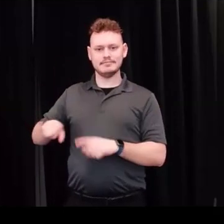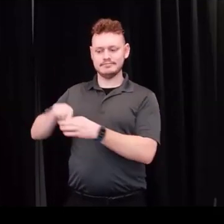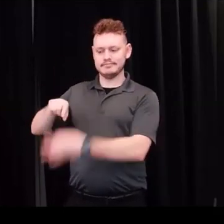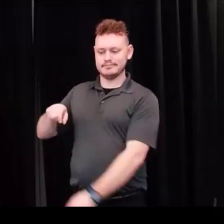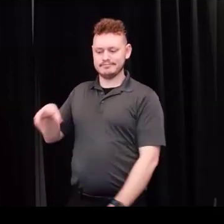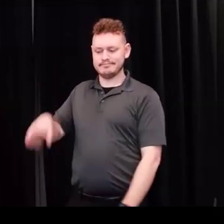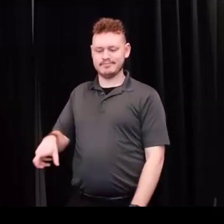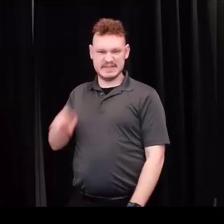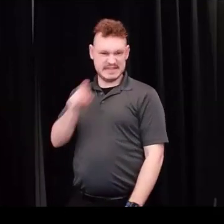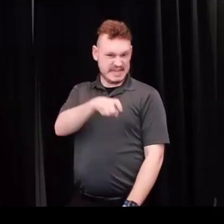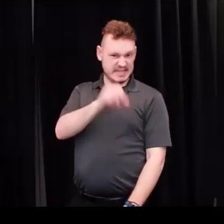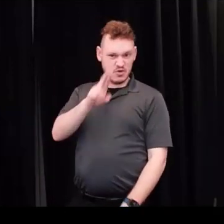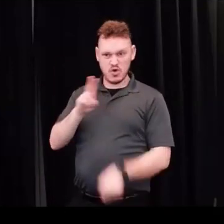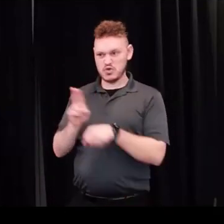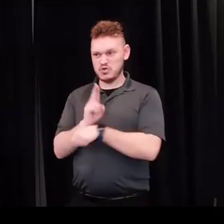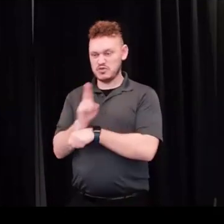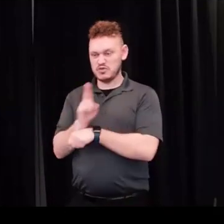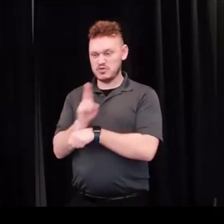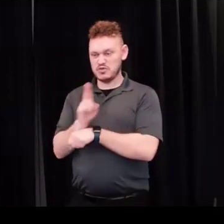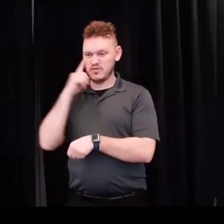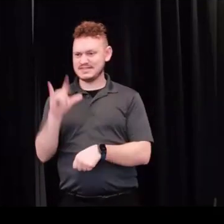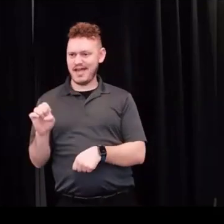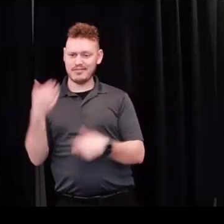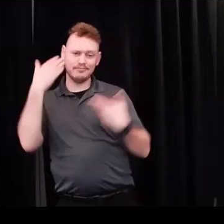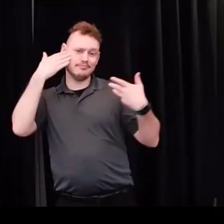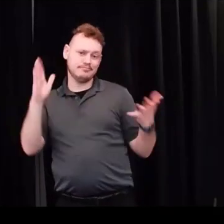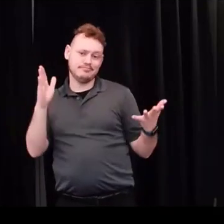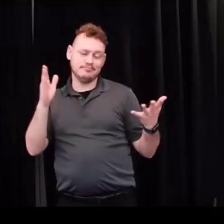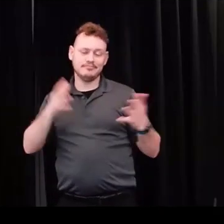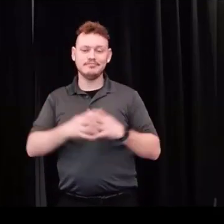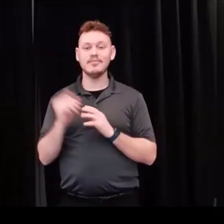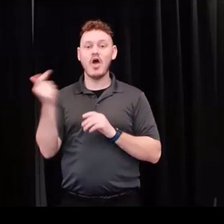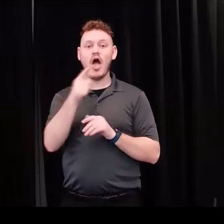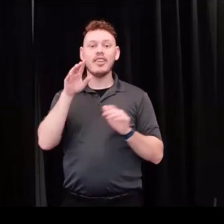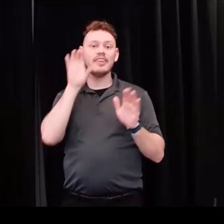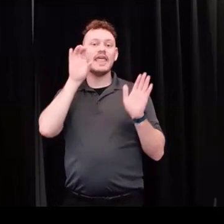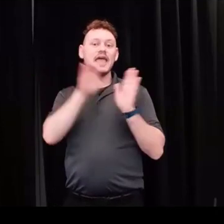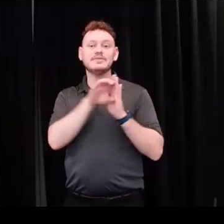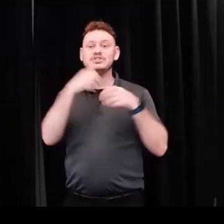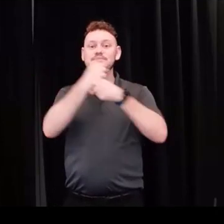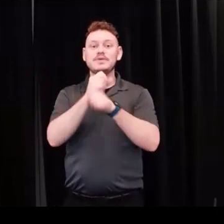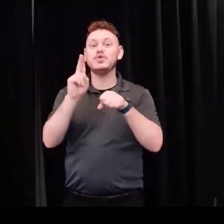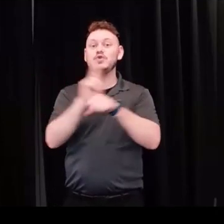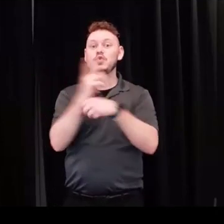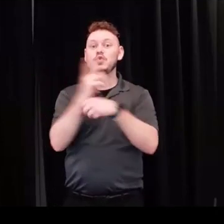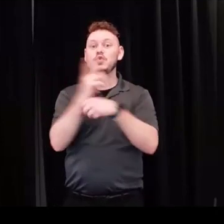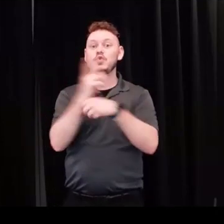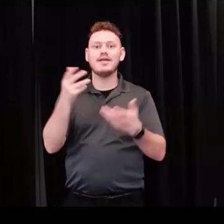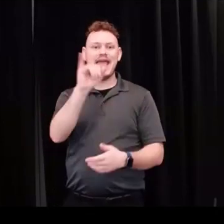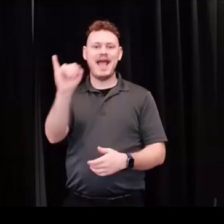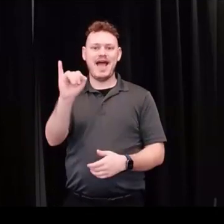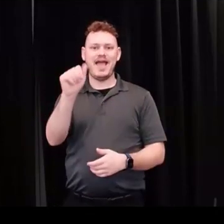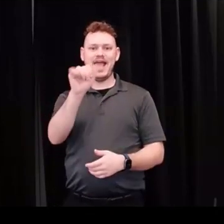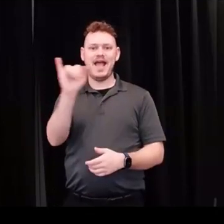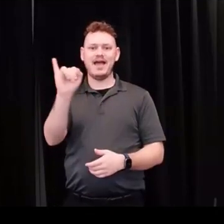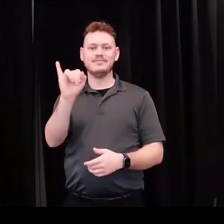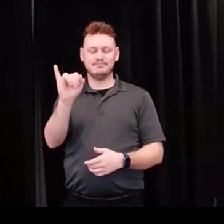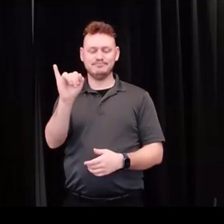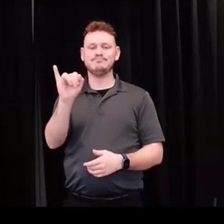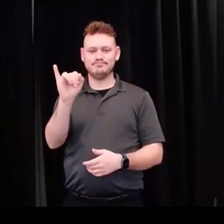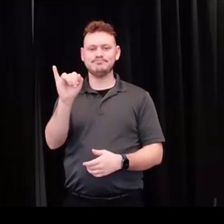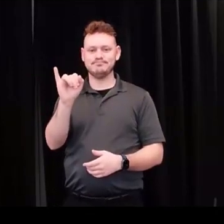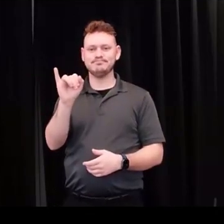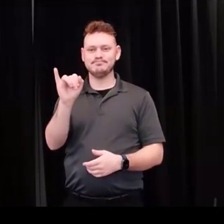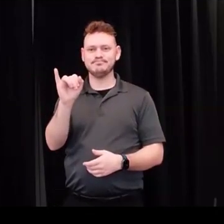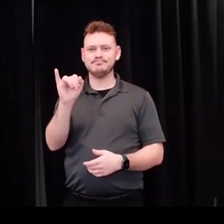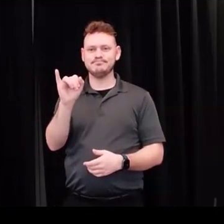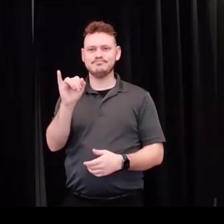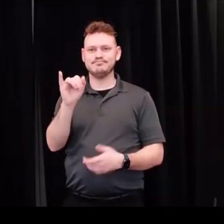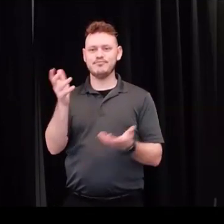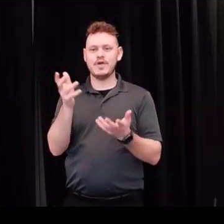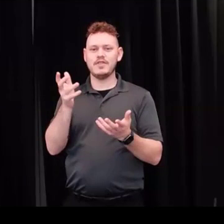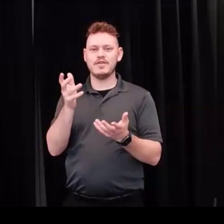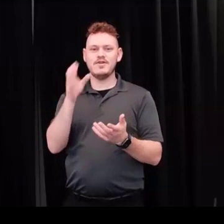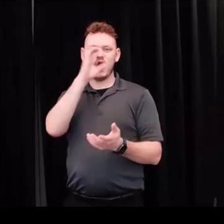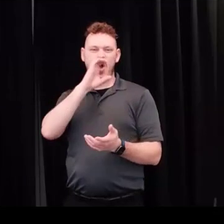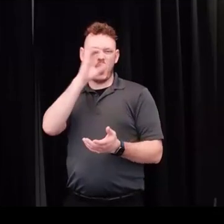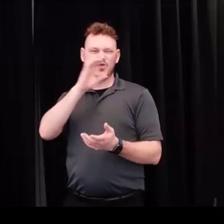an affectation. All of the images were generated using AI with a cartoon graphic novel theme,